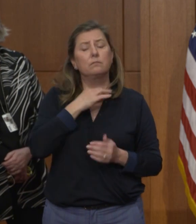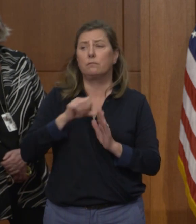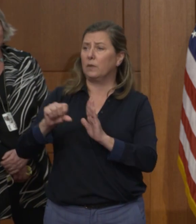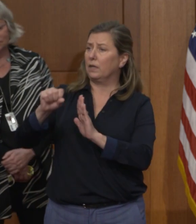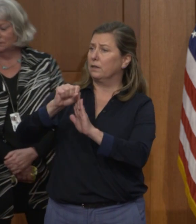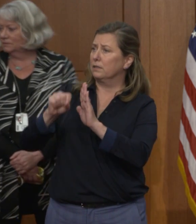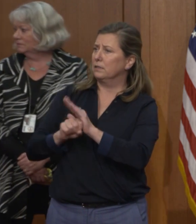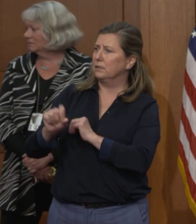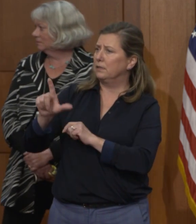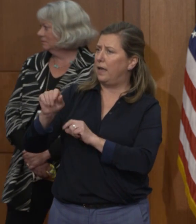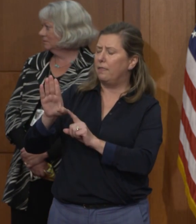with the supply chains,